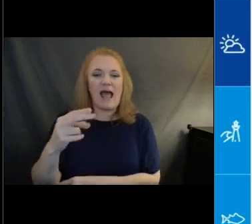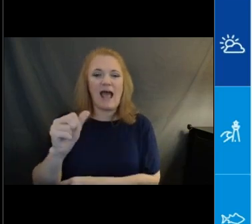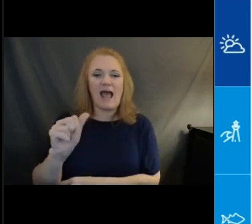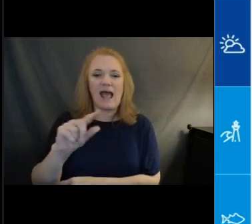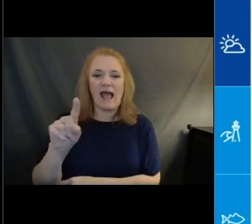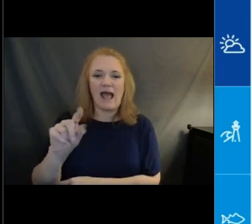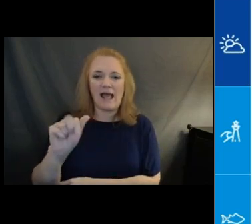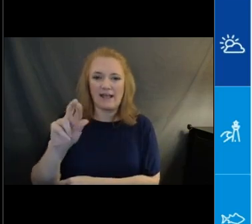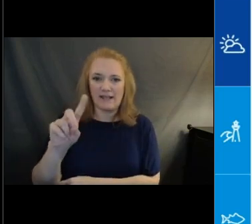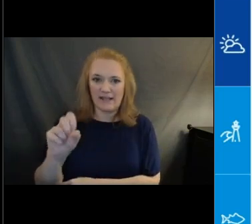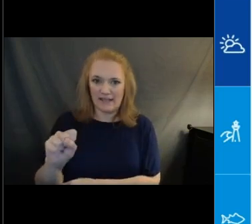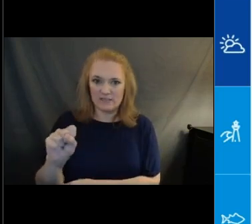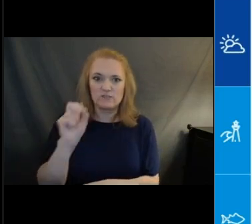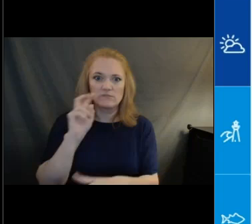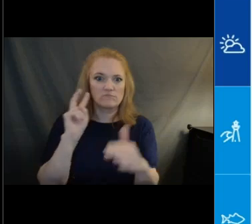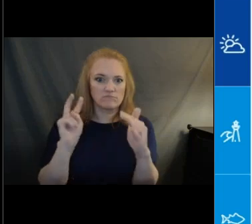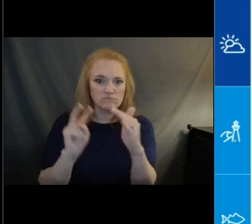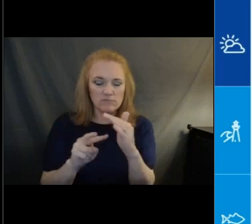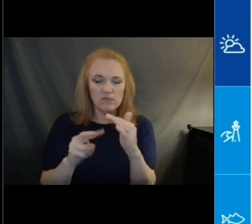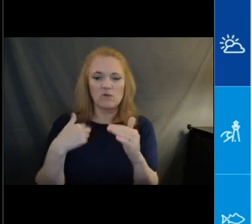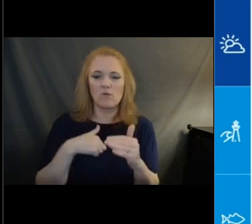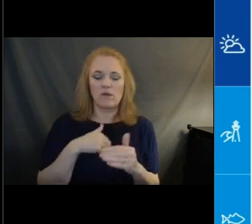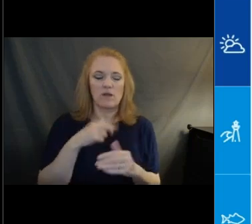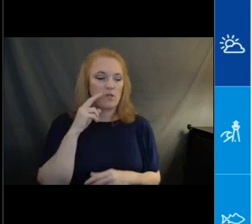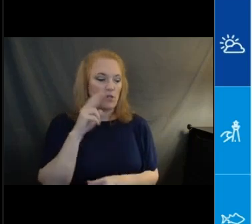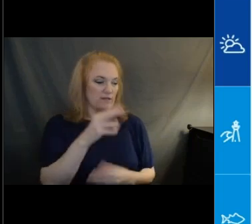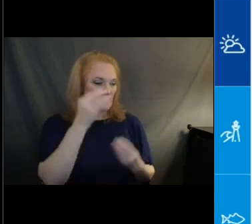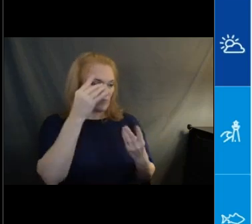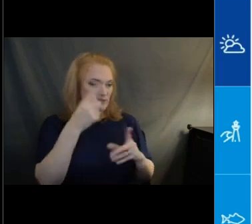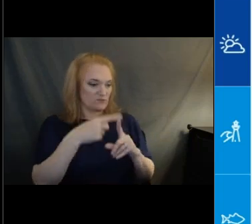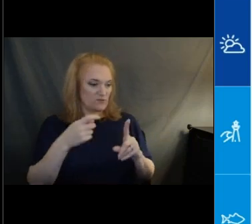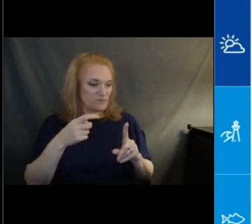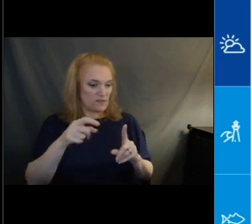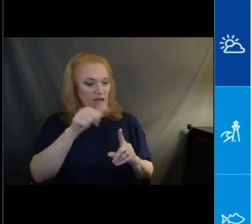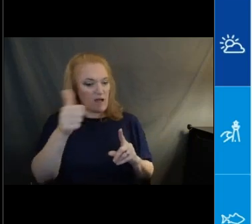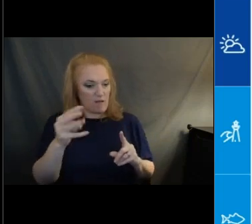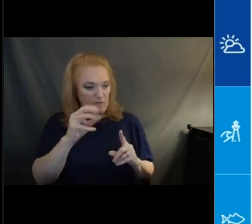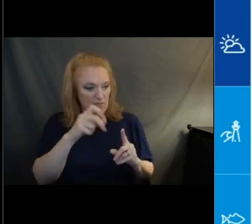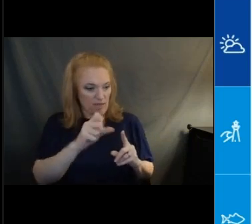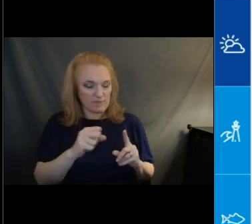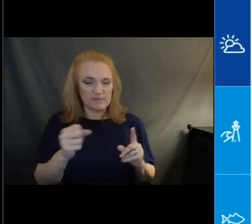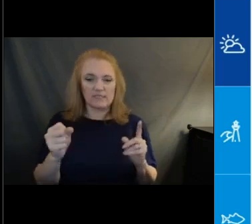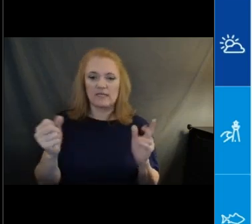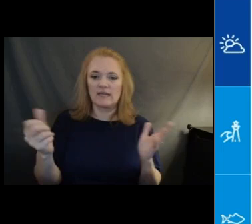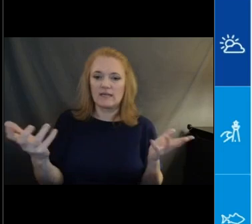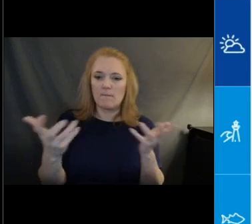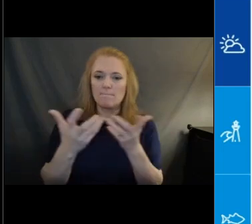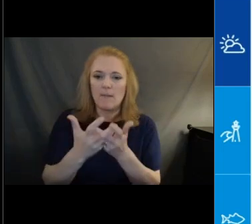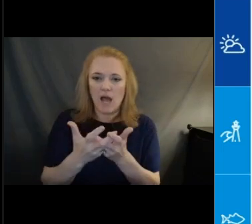for the individual days and sort of combine it and composite it and try to indicate where you